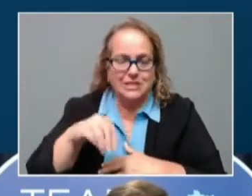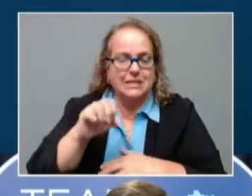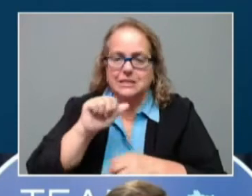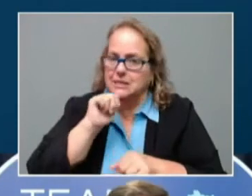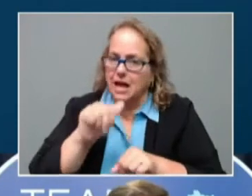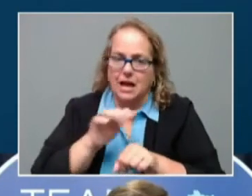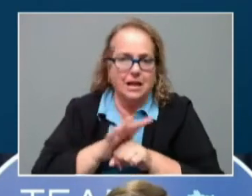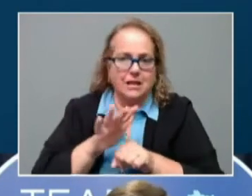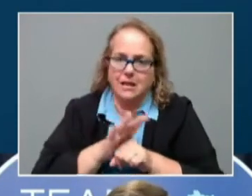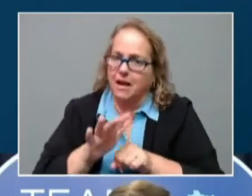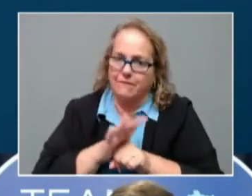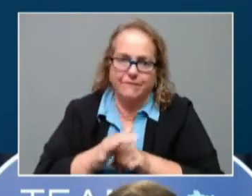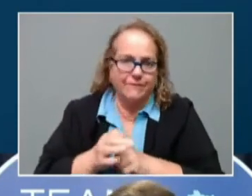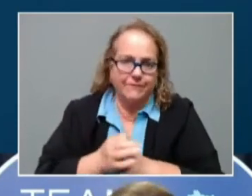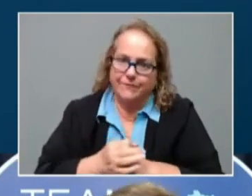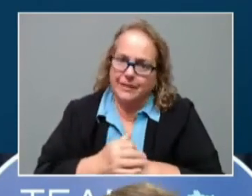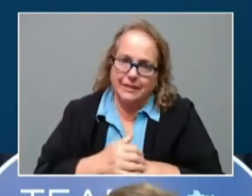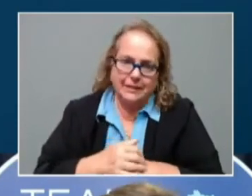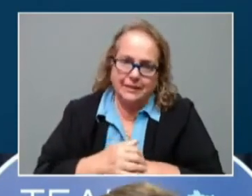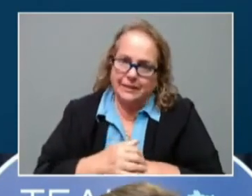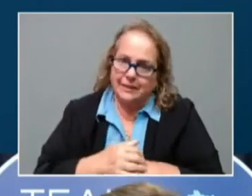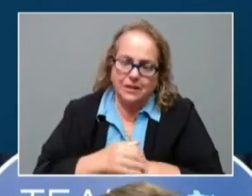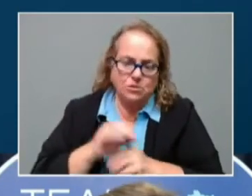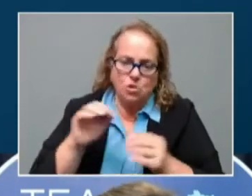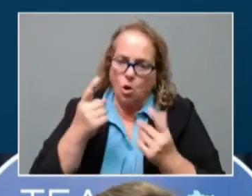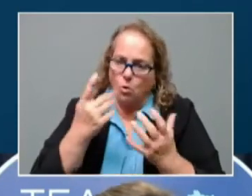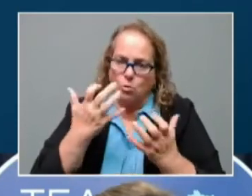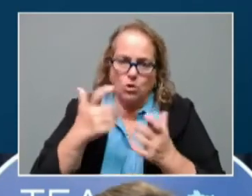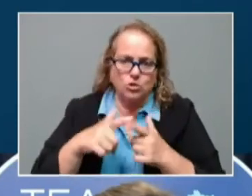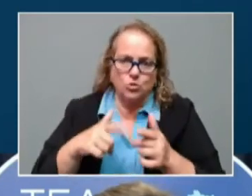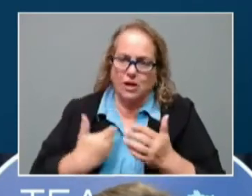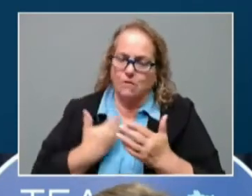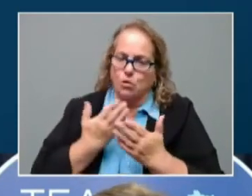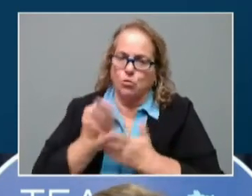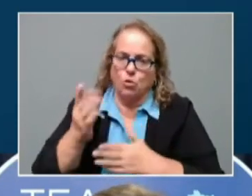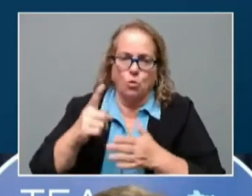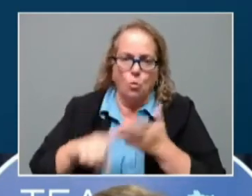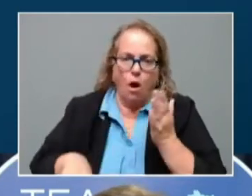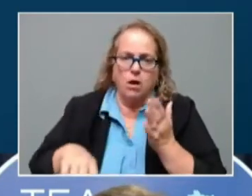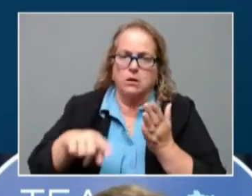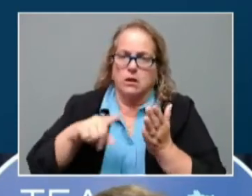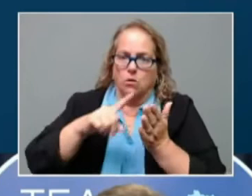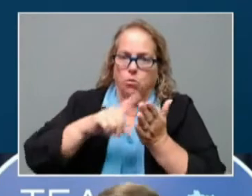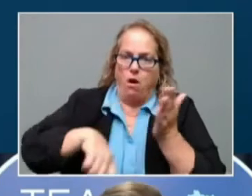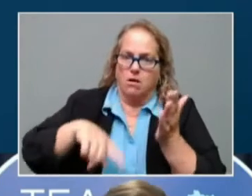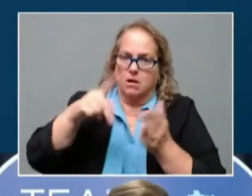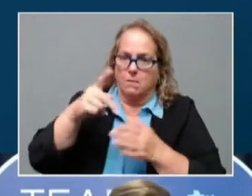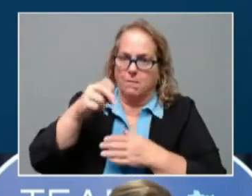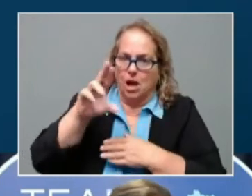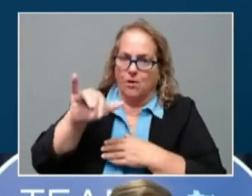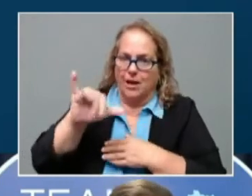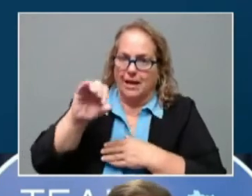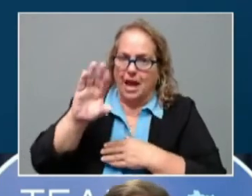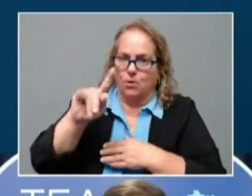don't think anybody wants to live through what they're living through and so many other areas right now, but I'm proud of them at how hard they have